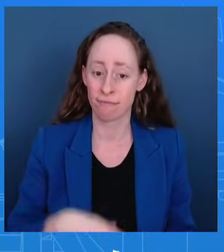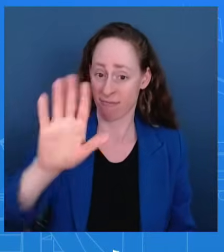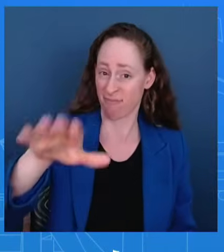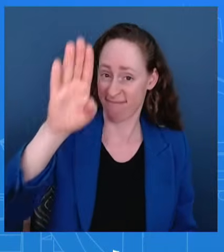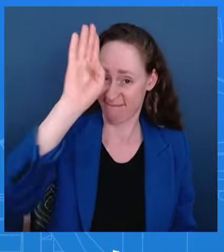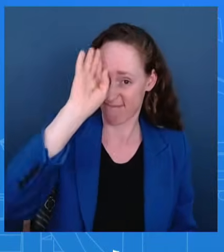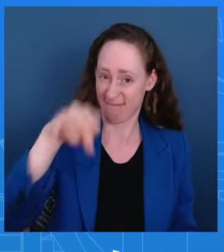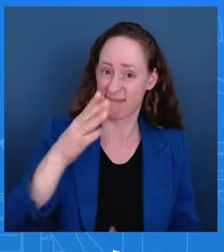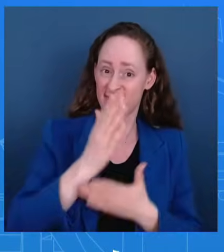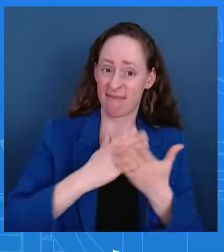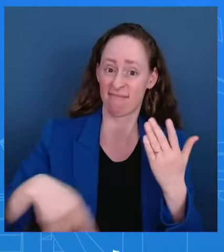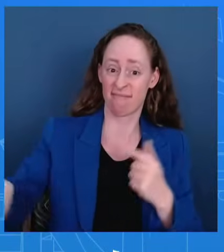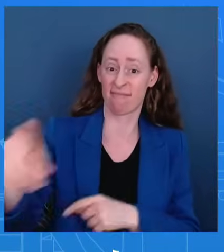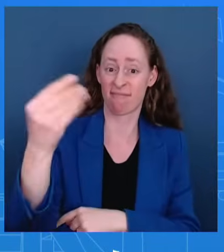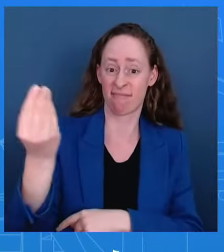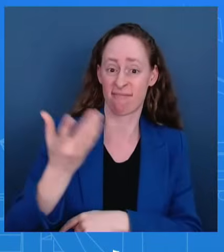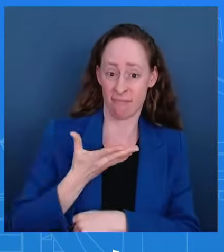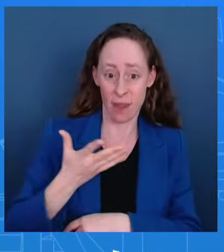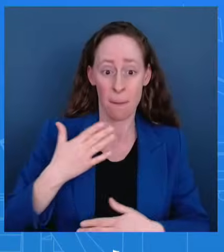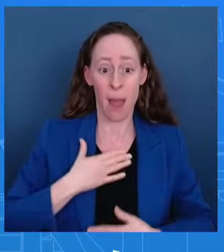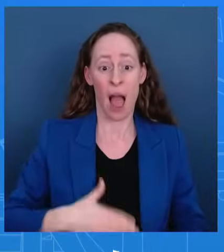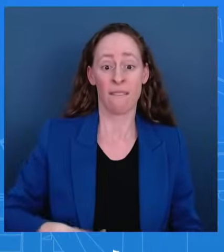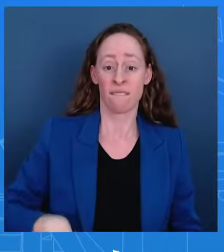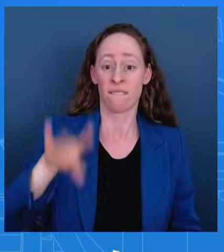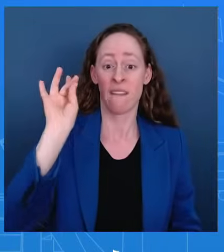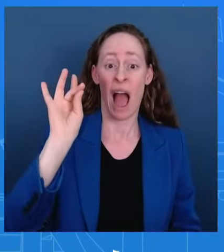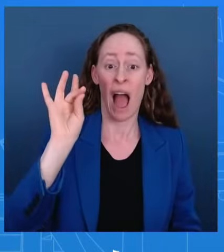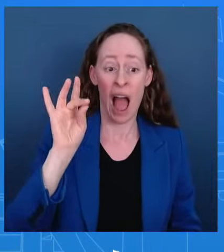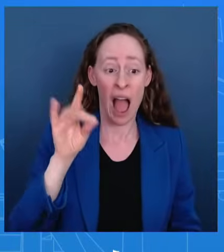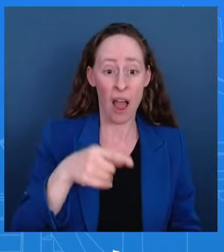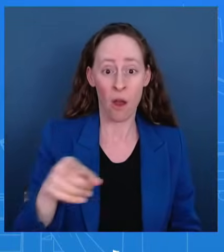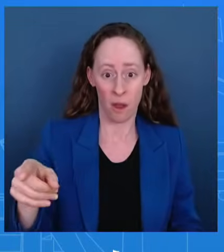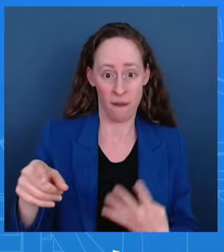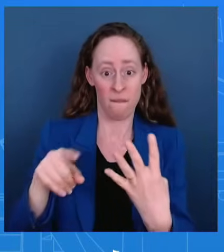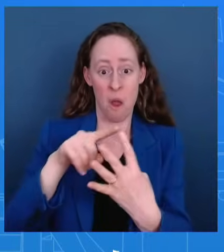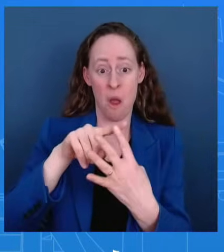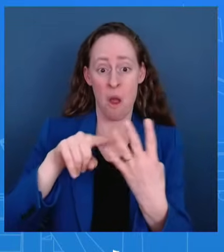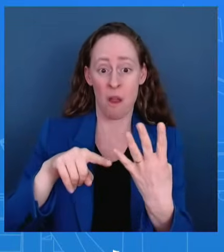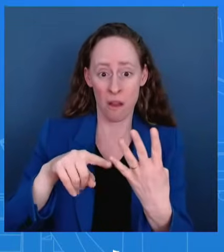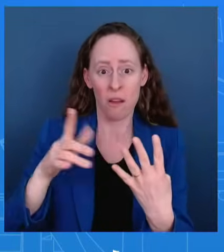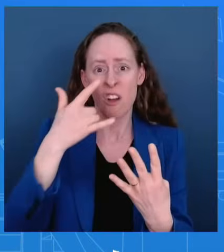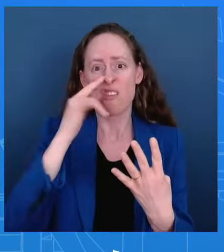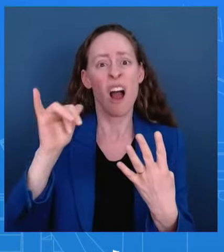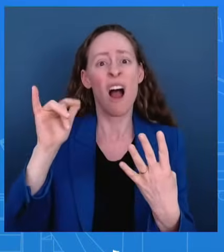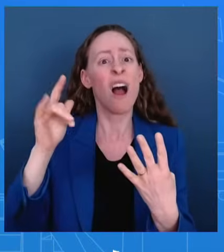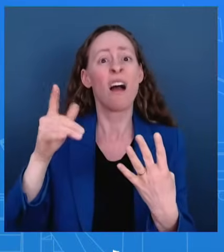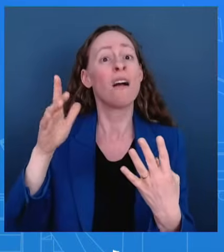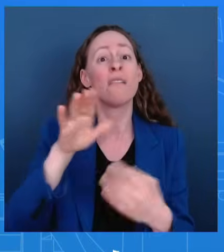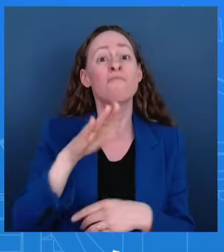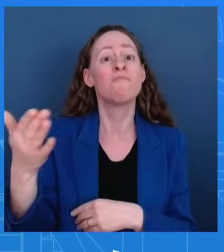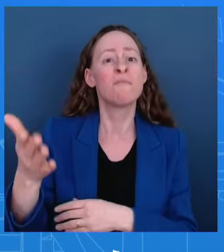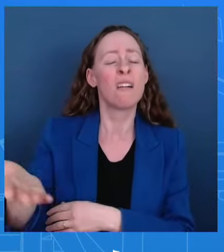that the hostages were killed as far as December. It -- they were not killed recently. Mr. Kirby: I don't have that level of information. I don't know.